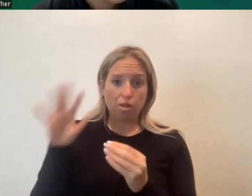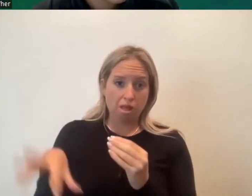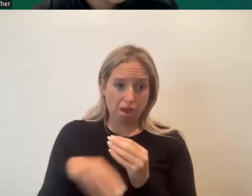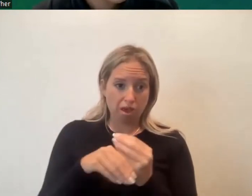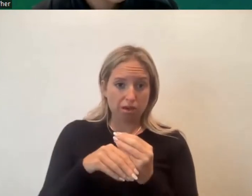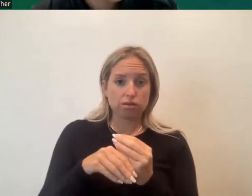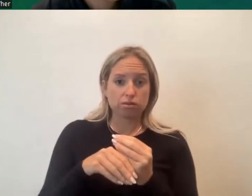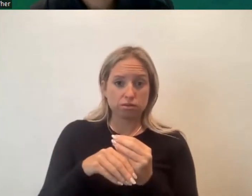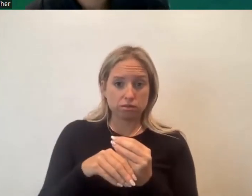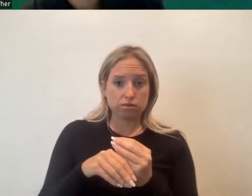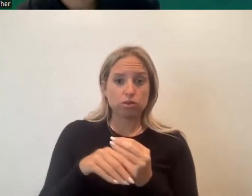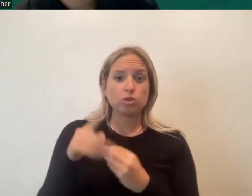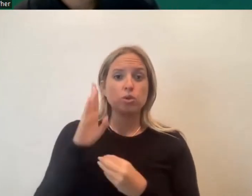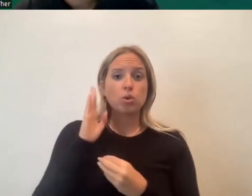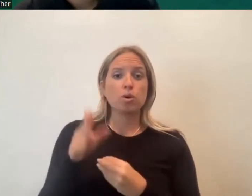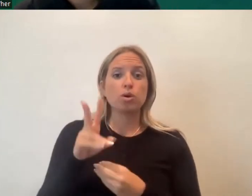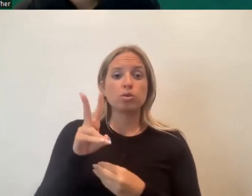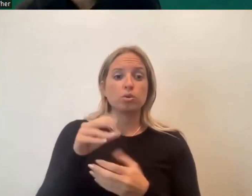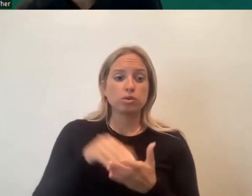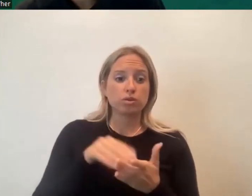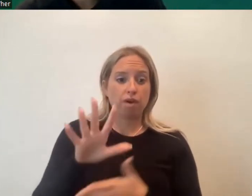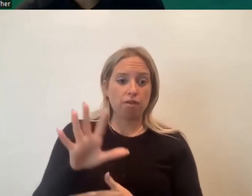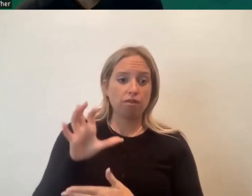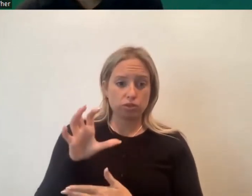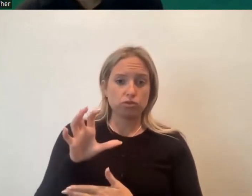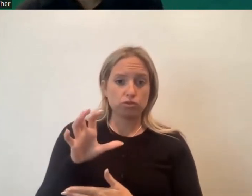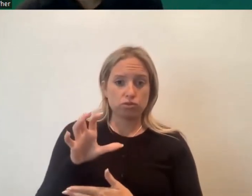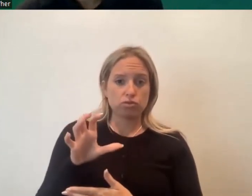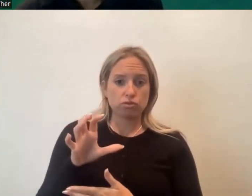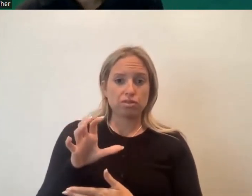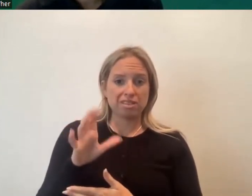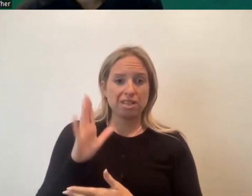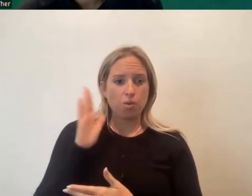So you'll be at 2,500 and that's going to be too high.